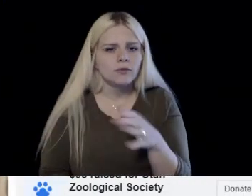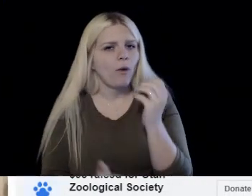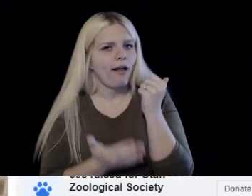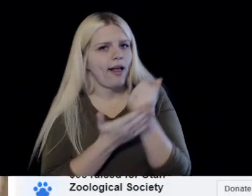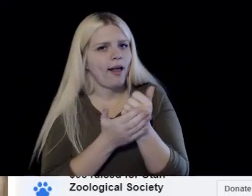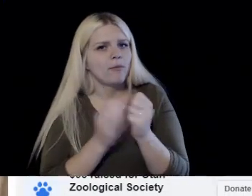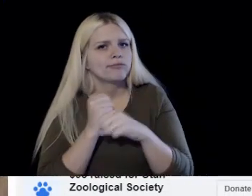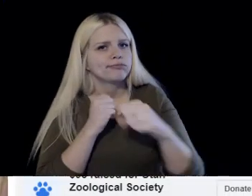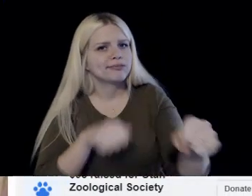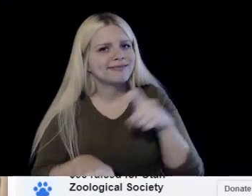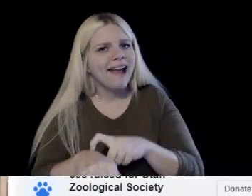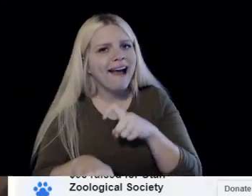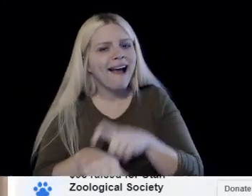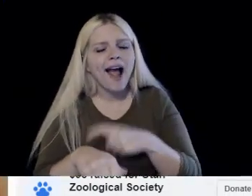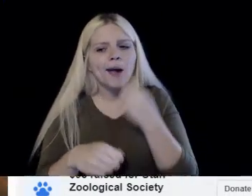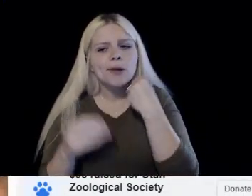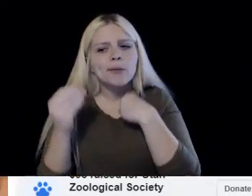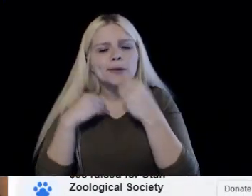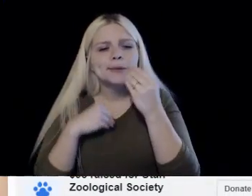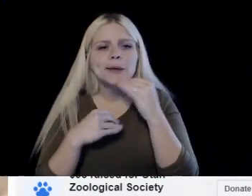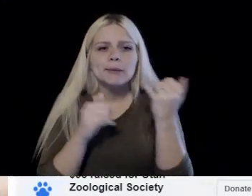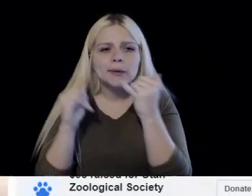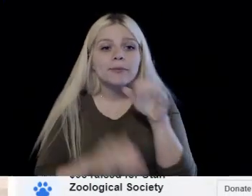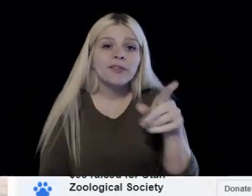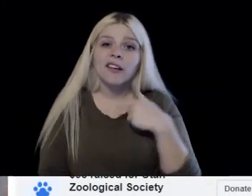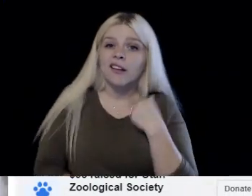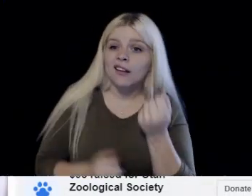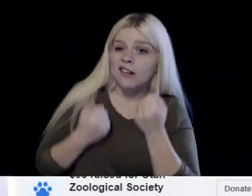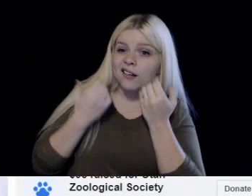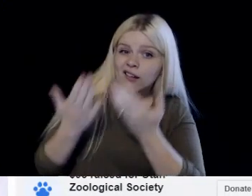Joanne: I would suggest giving these toys outside, though.